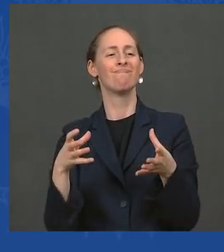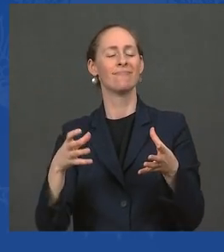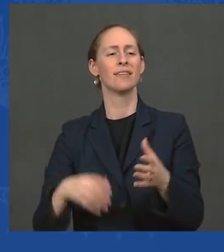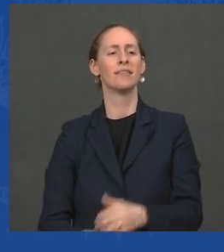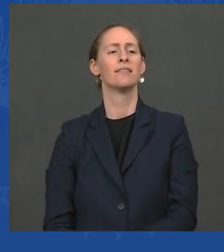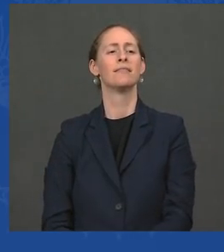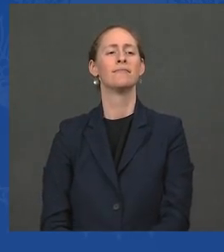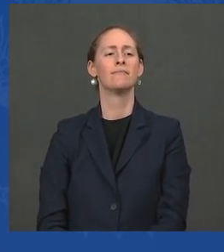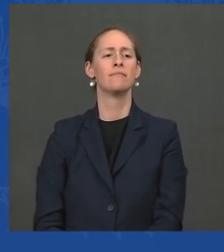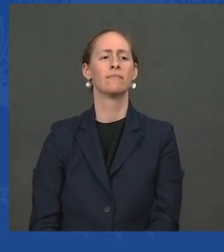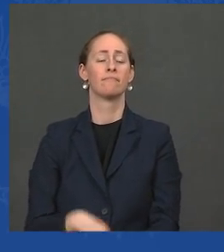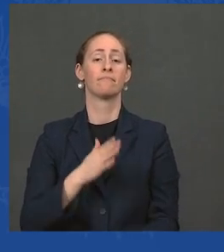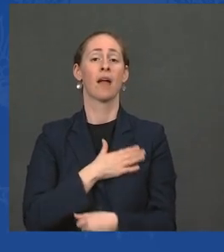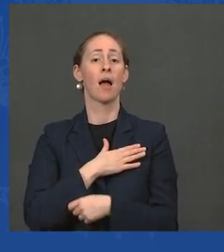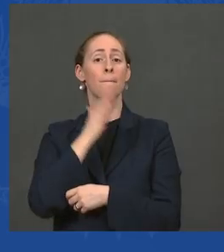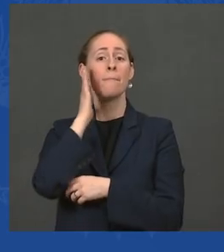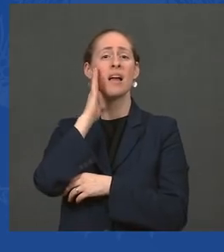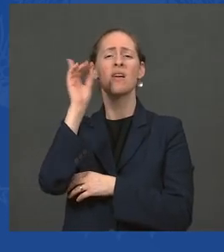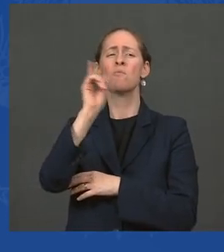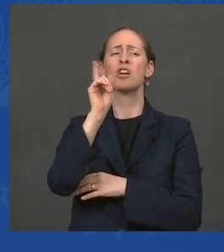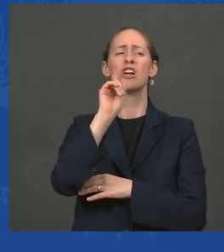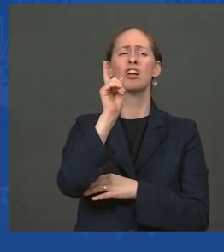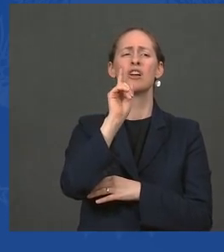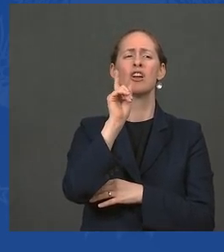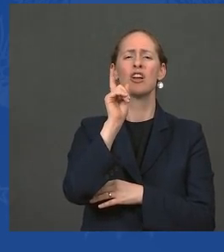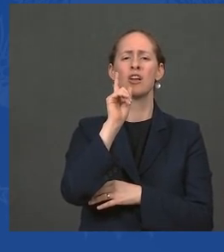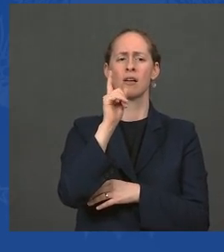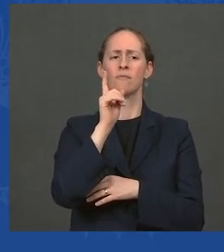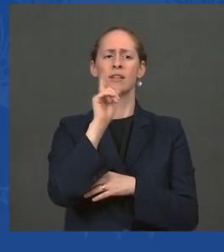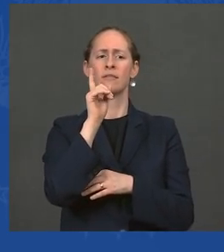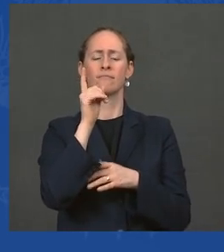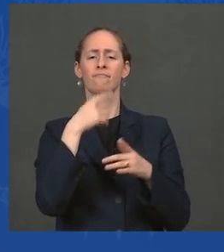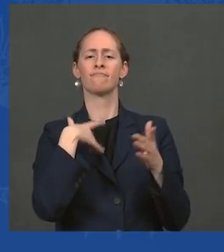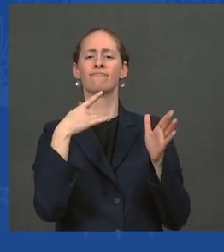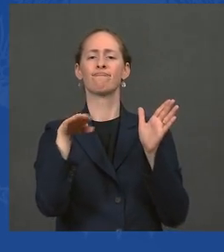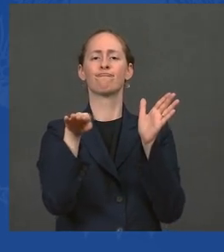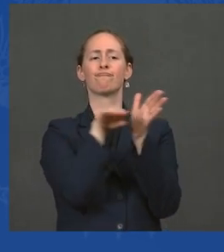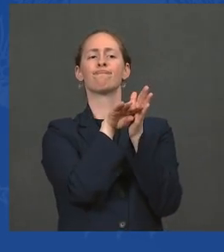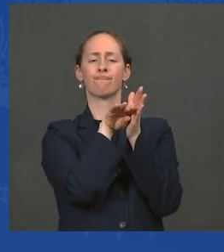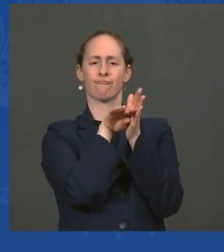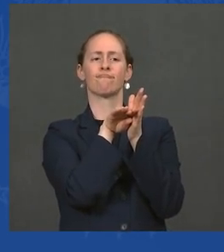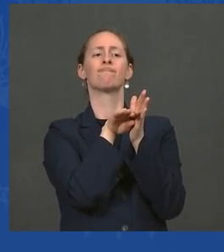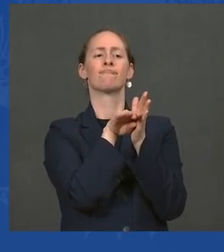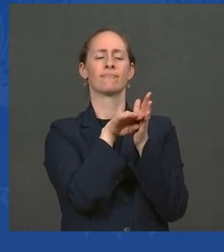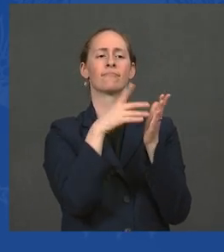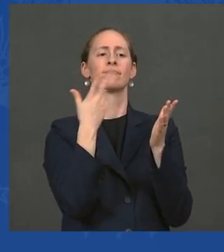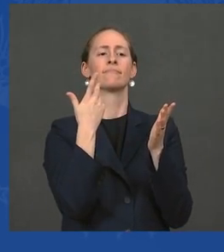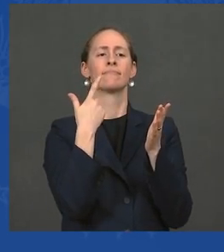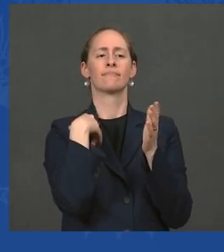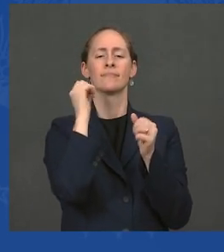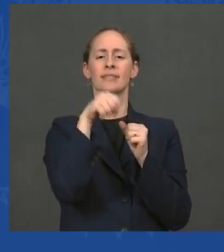well, not -- didn't have a headboard. But my bed was up against the wall that was on -- my dad and mom's bed was up against the wall.